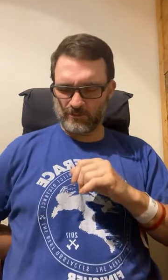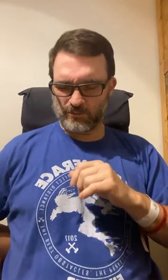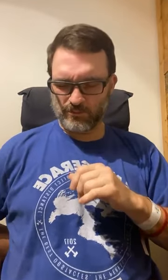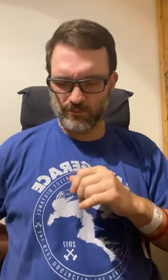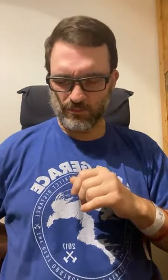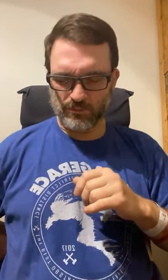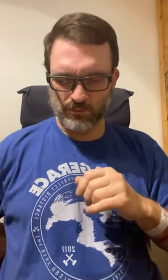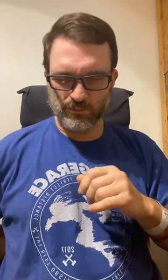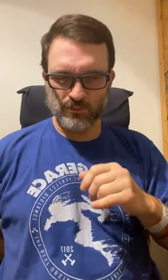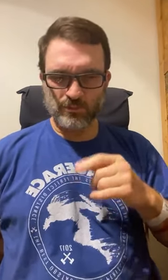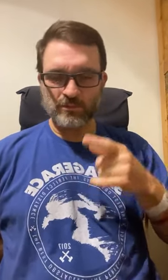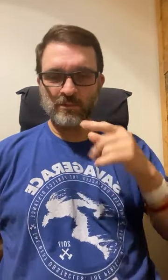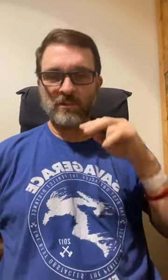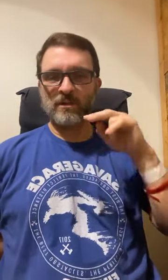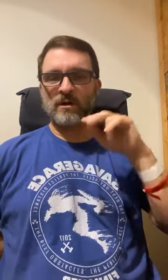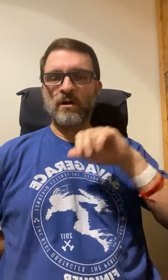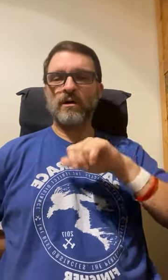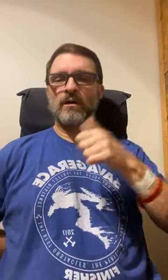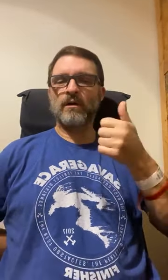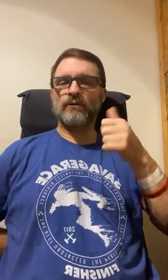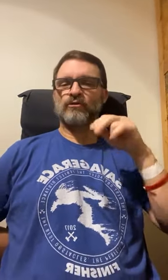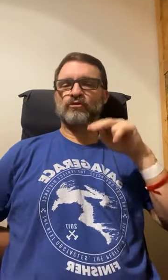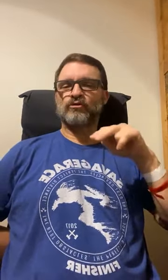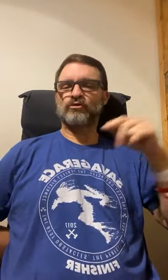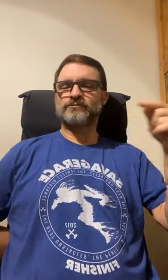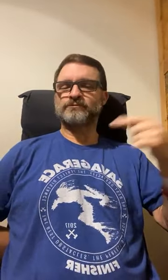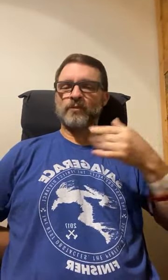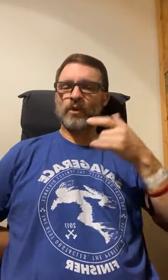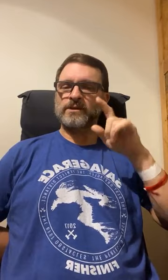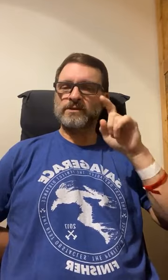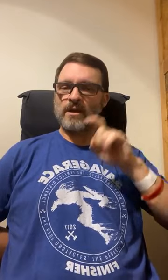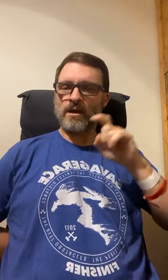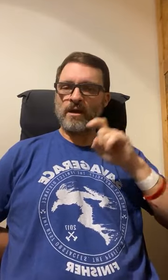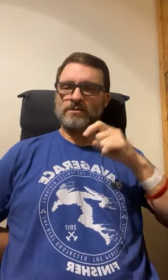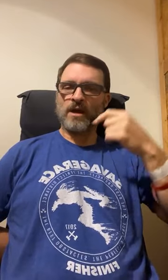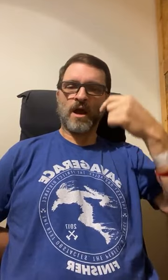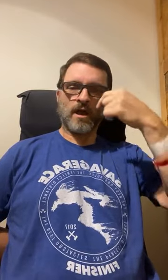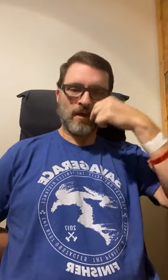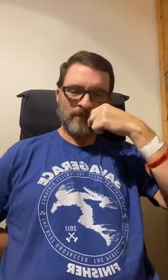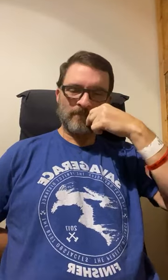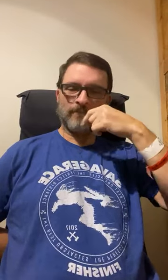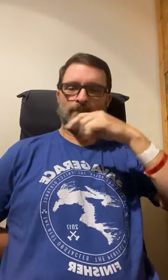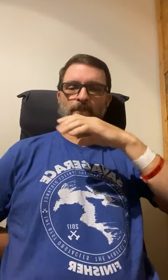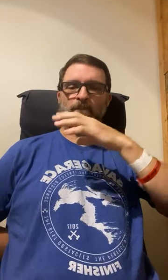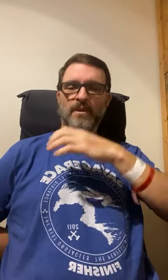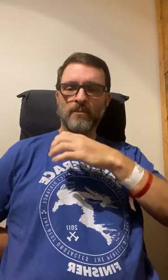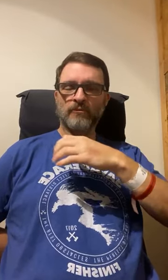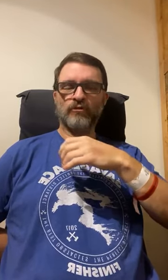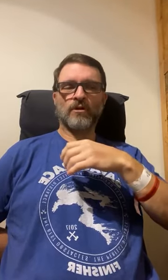Thats the same pain as when I was in the hospital. Another nurse came by a while ago with testing my temperature and blood pressure.